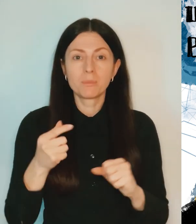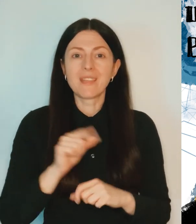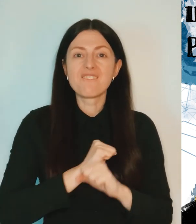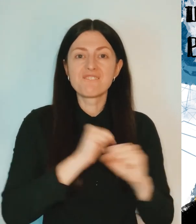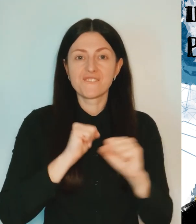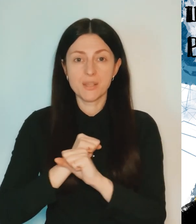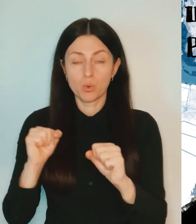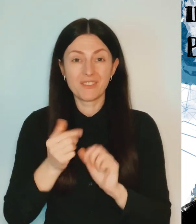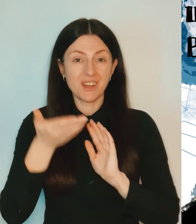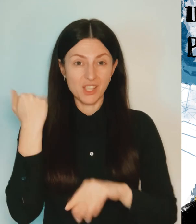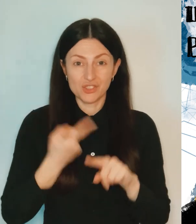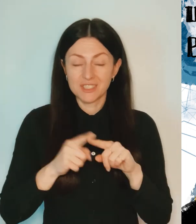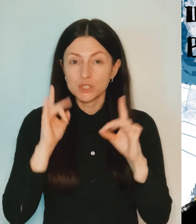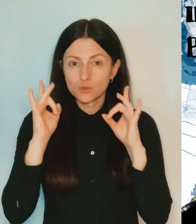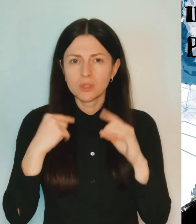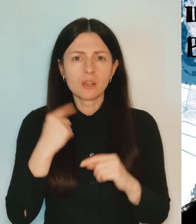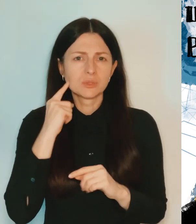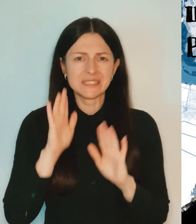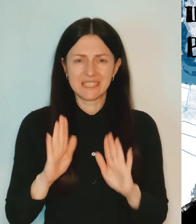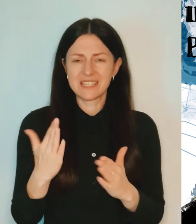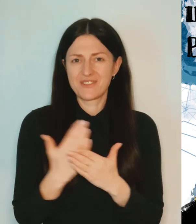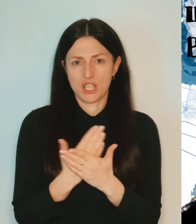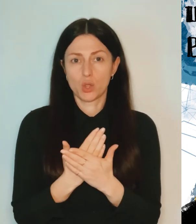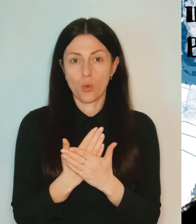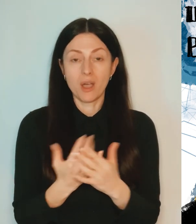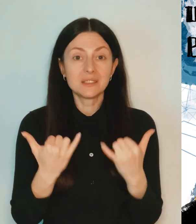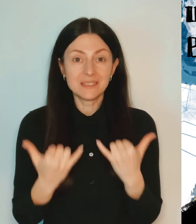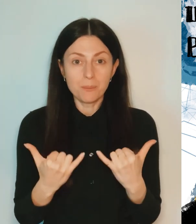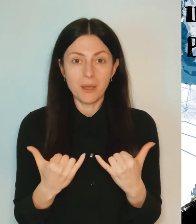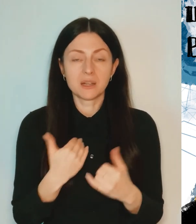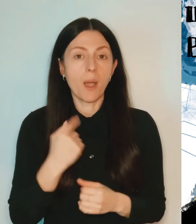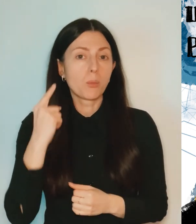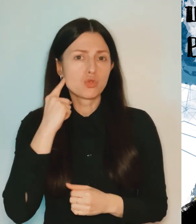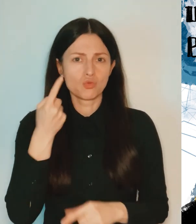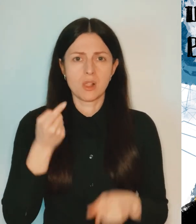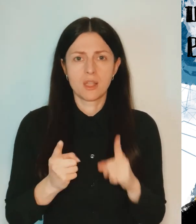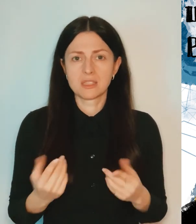I used to hear such sounds only in movies. Now I heard them live.